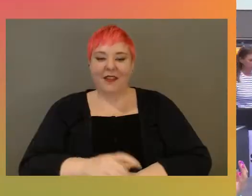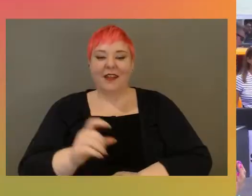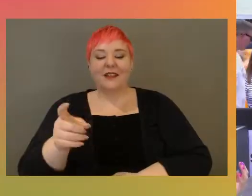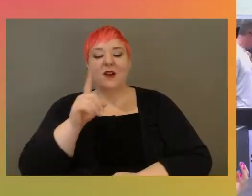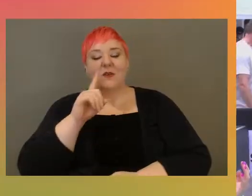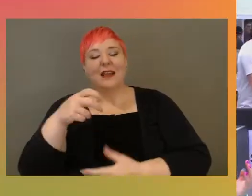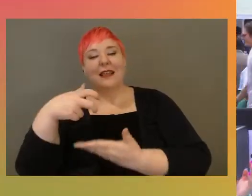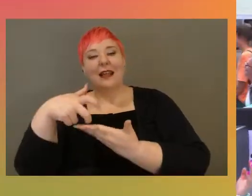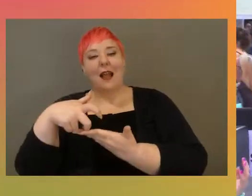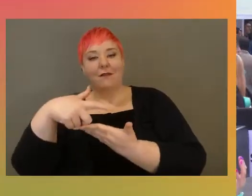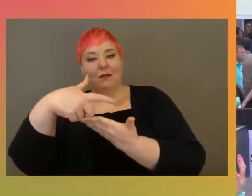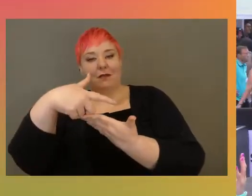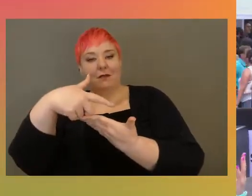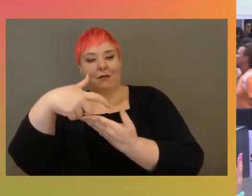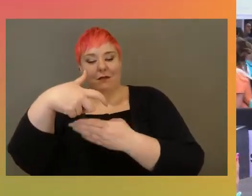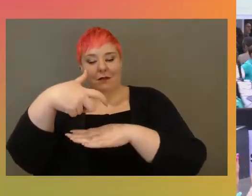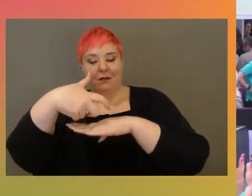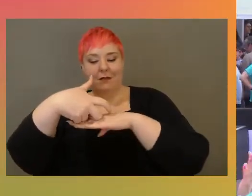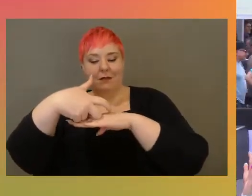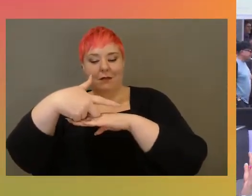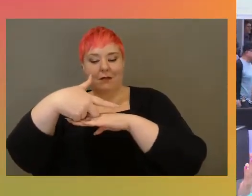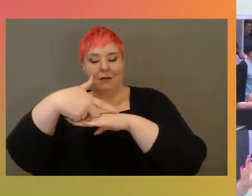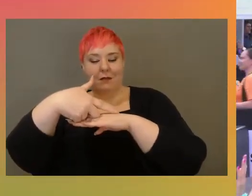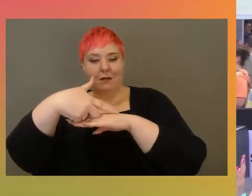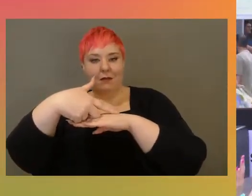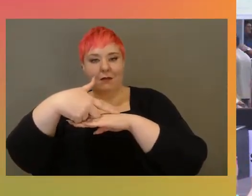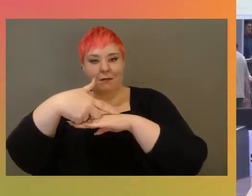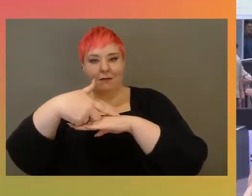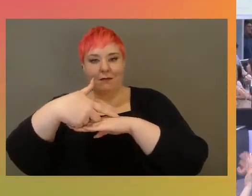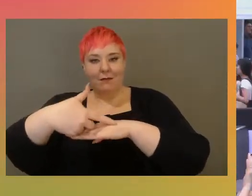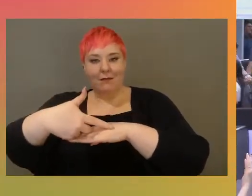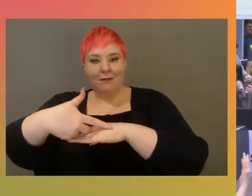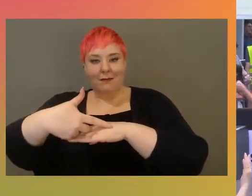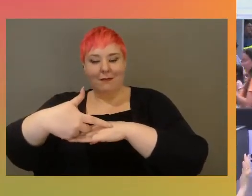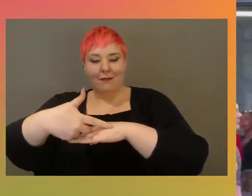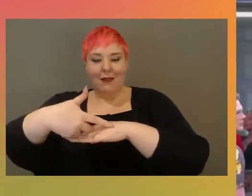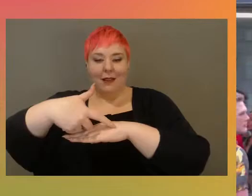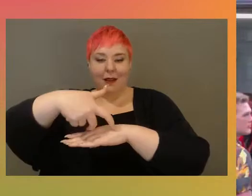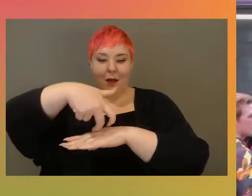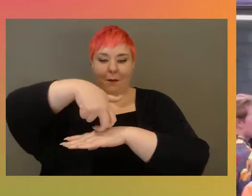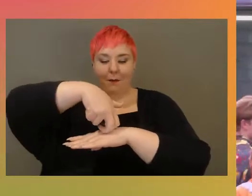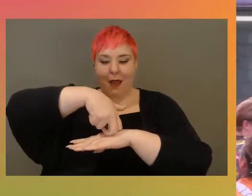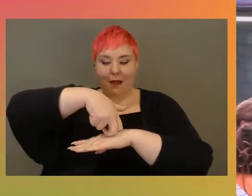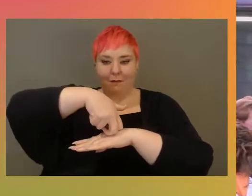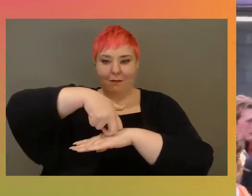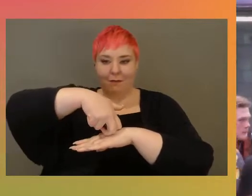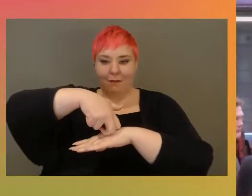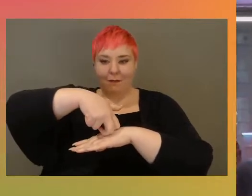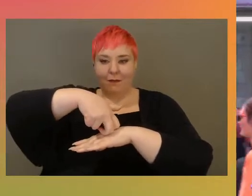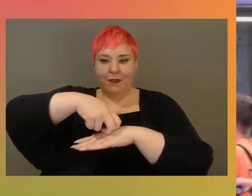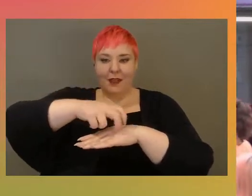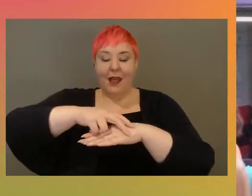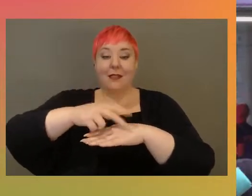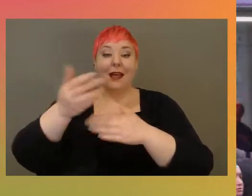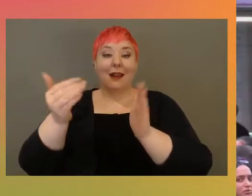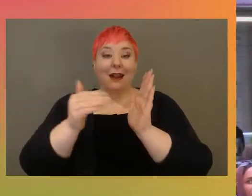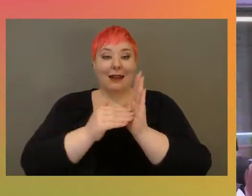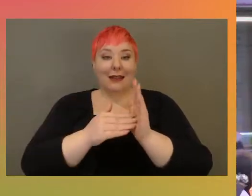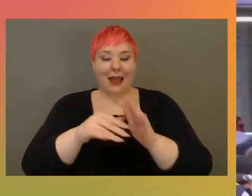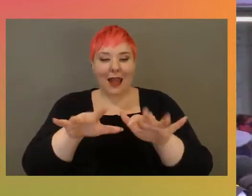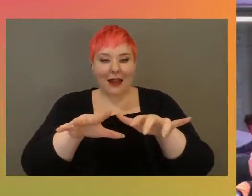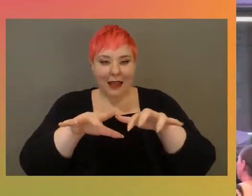BREATHING IN.